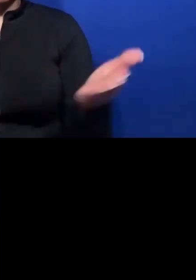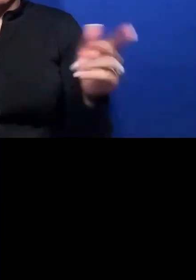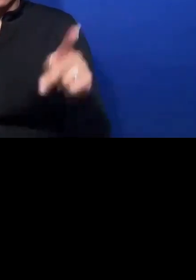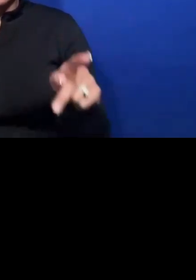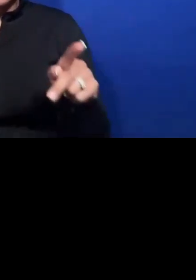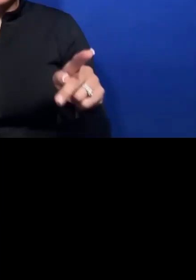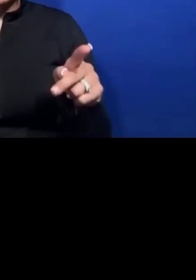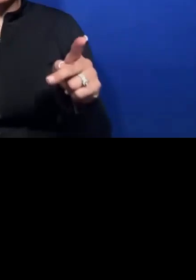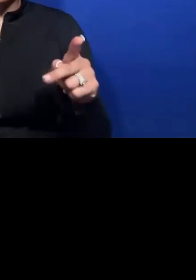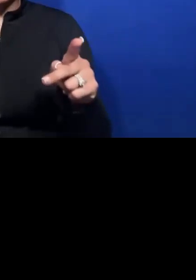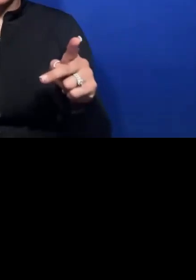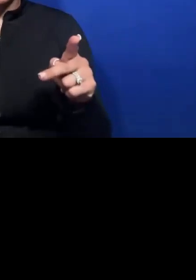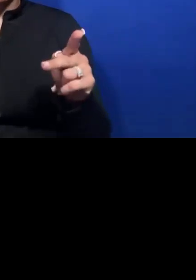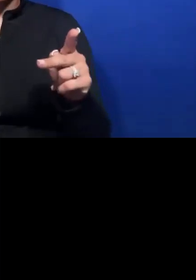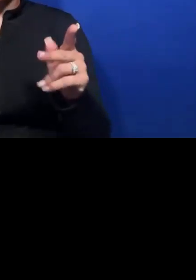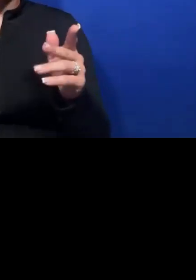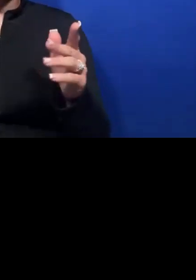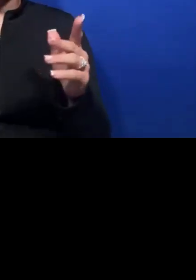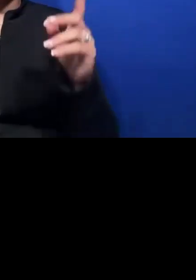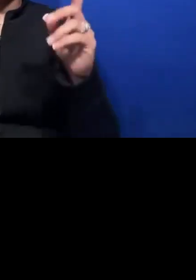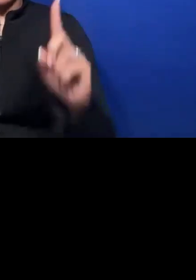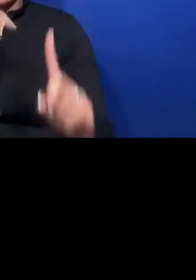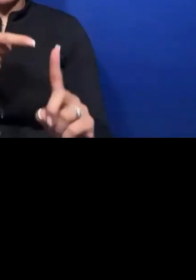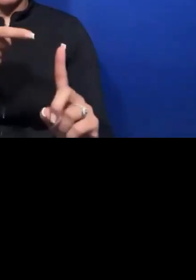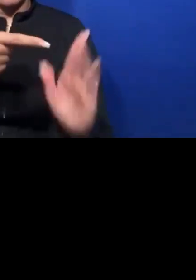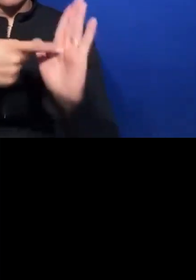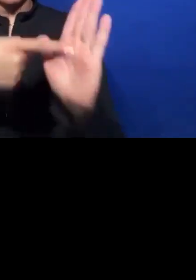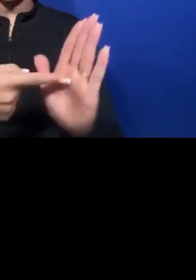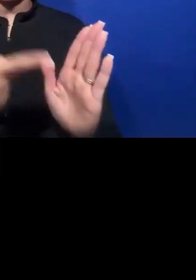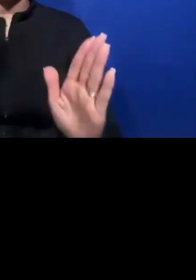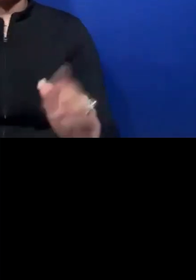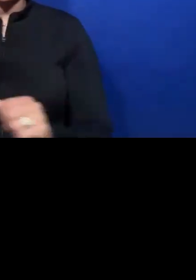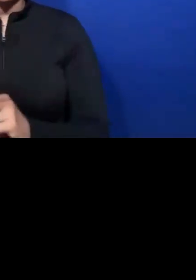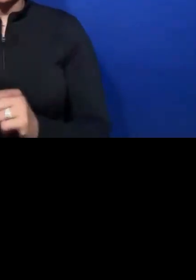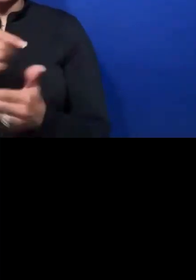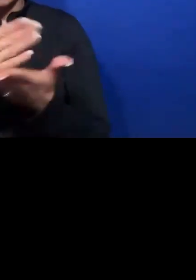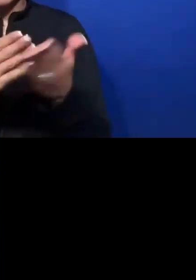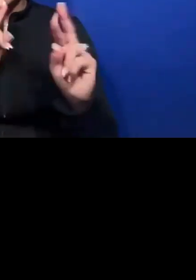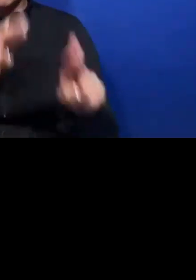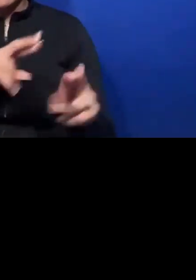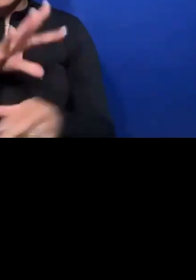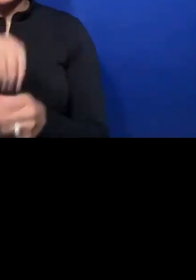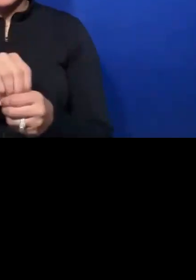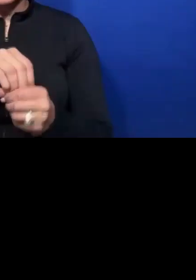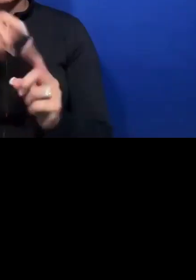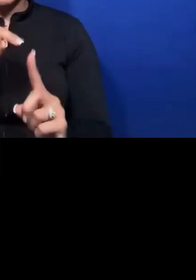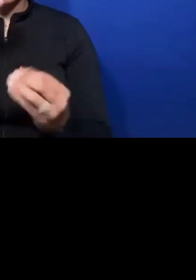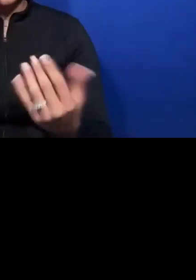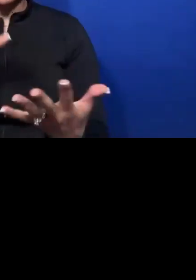to look at portions of the report that may contain that information. And I actually I don't work on,